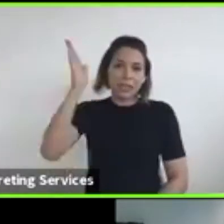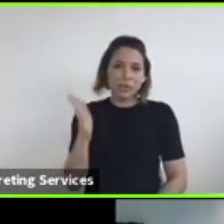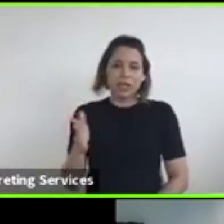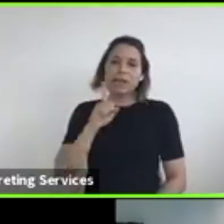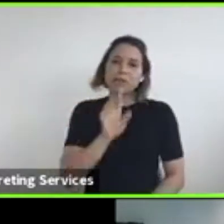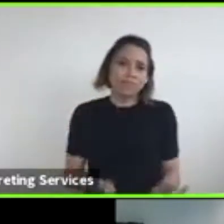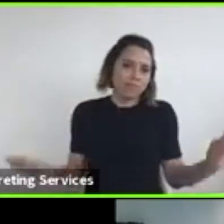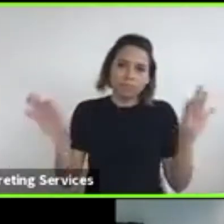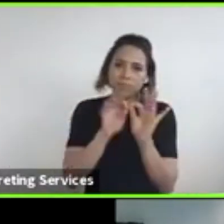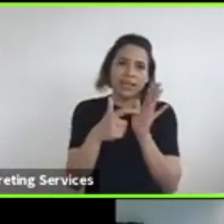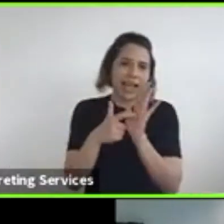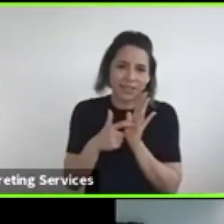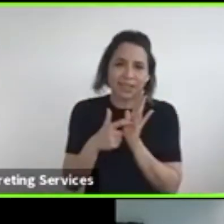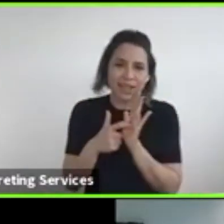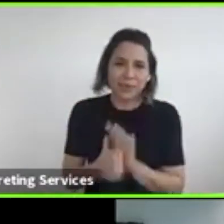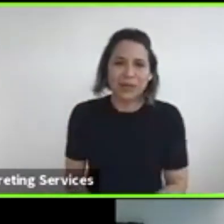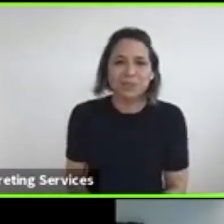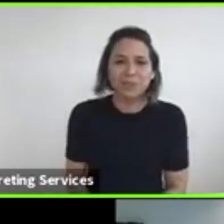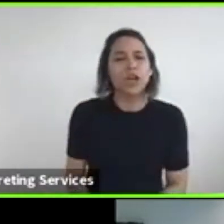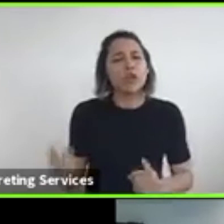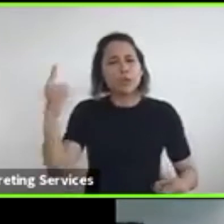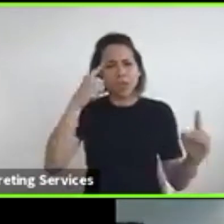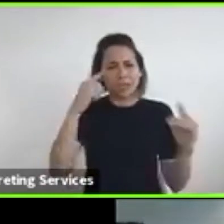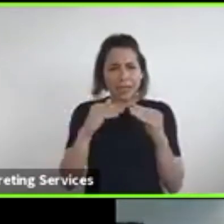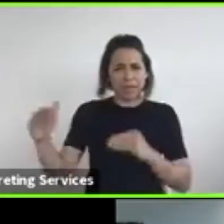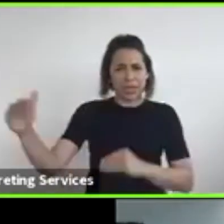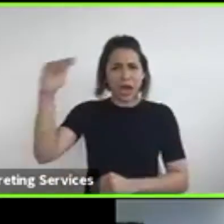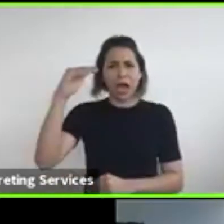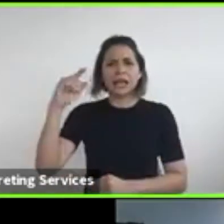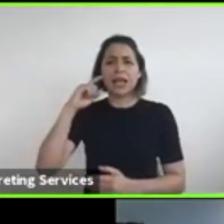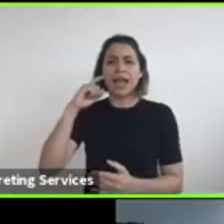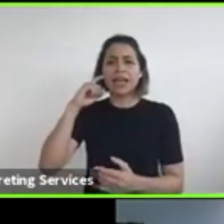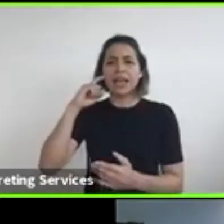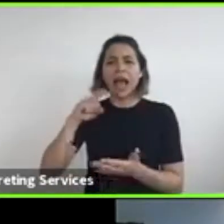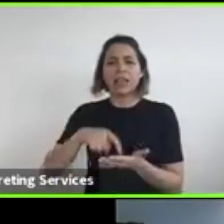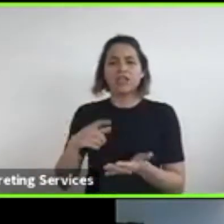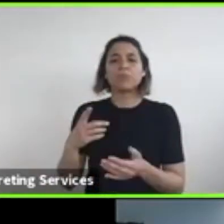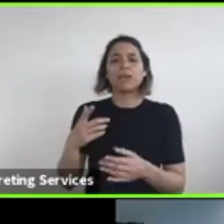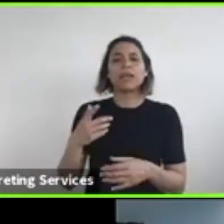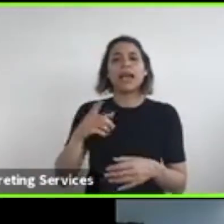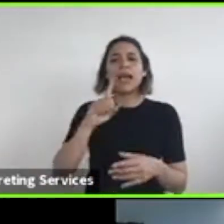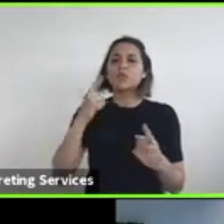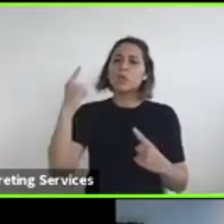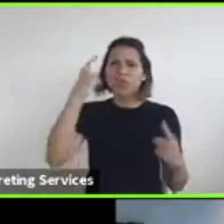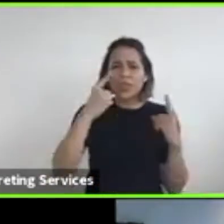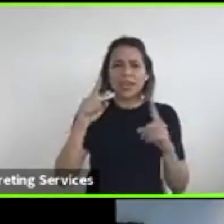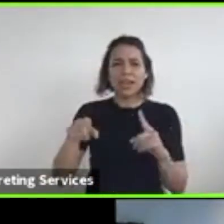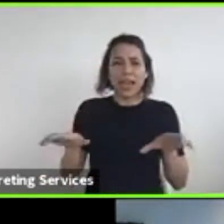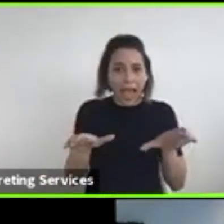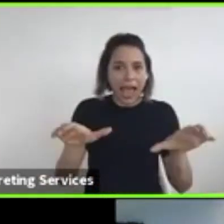TO THINK BEYOND ACKNOWLEDGMENT, AND TO -- TO THINK, ACTIVELY, AS -- AS TO WHAT